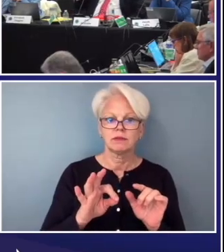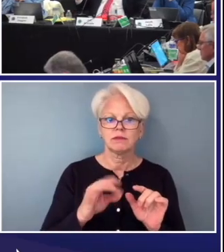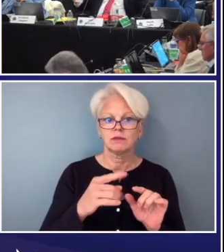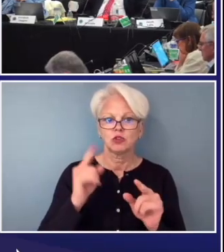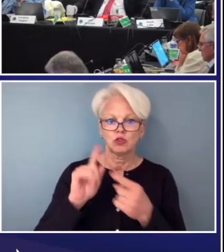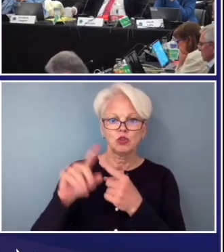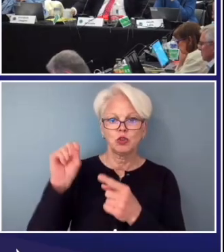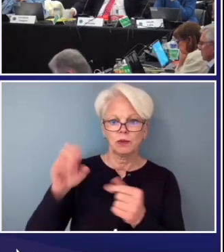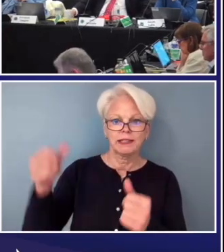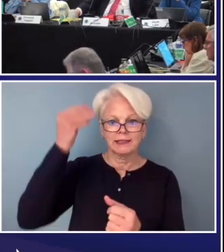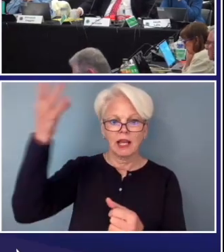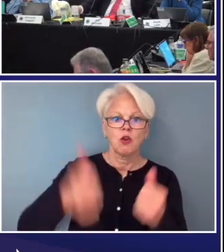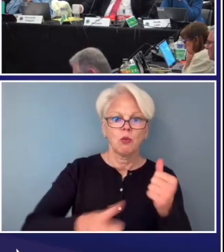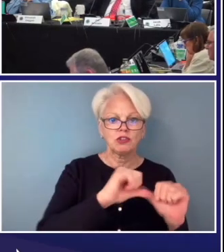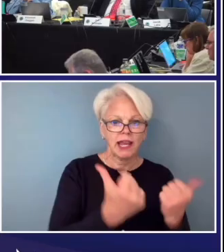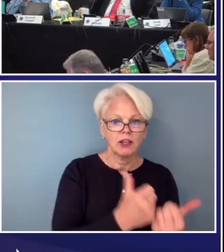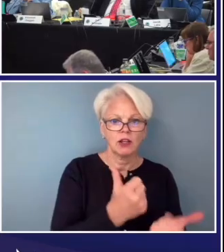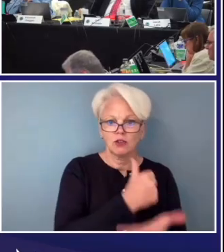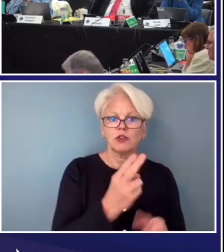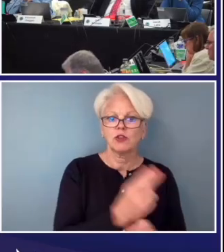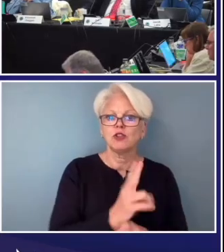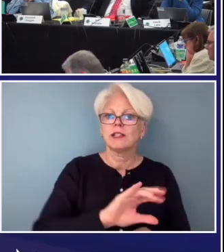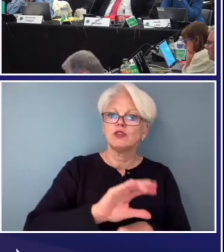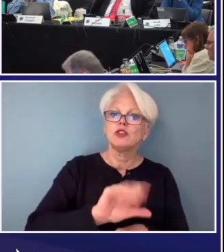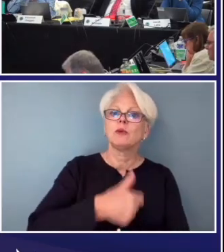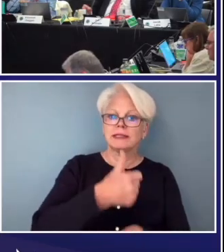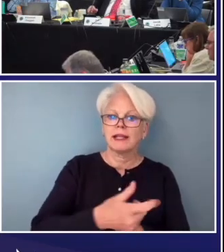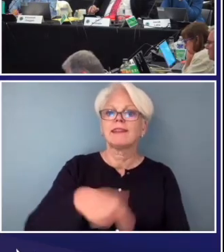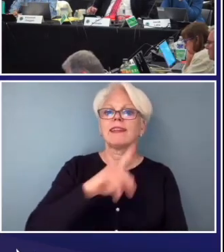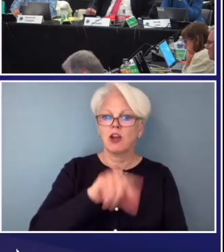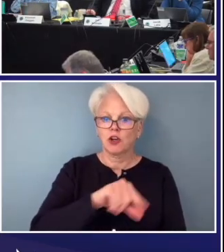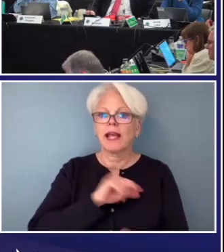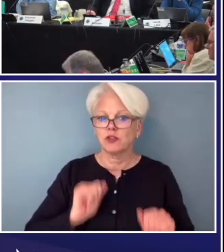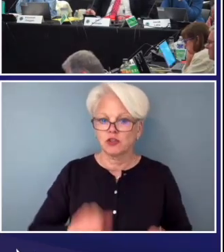accreditation that they're using to establish their eligibility. Thank you, Beth. Michael, please.